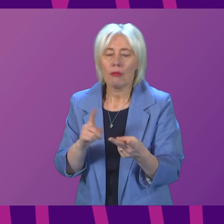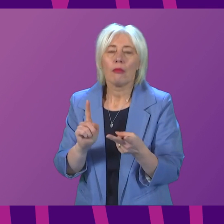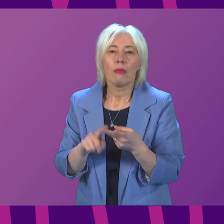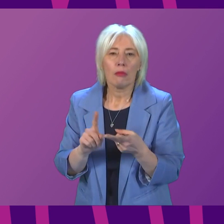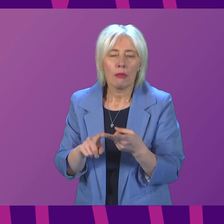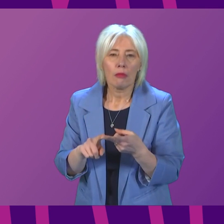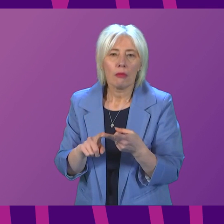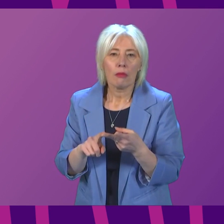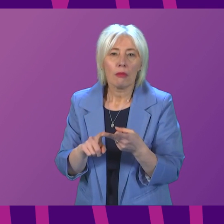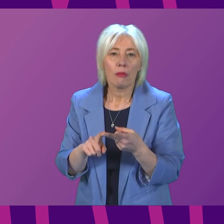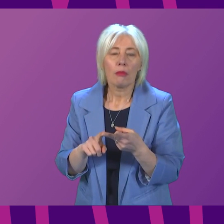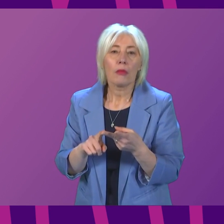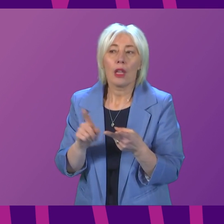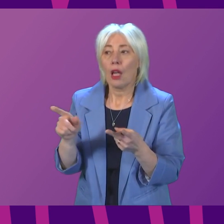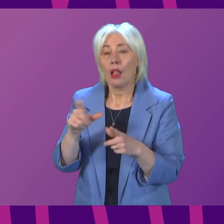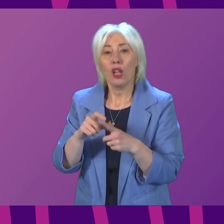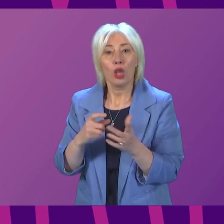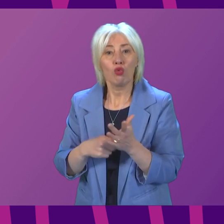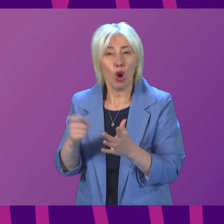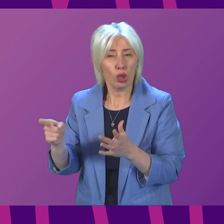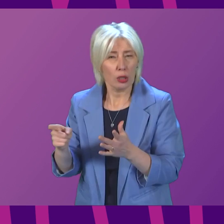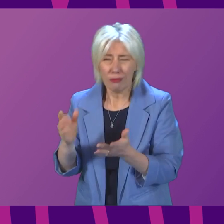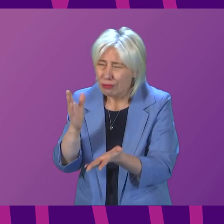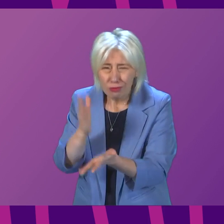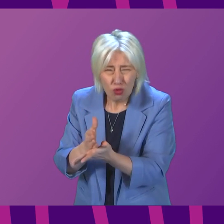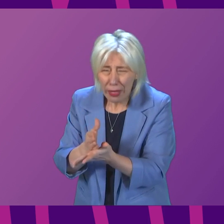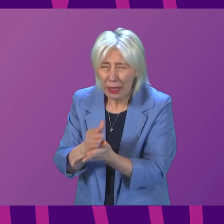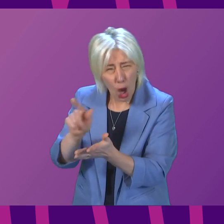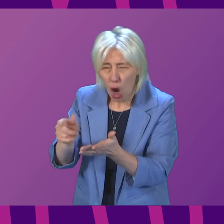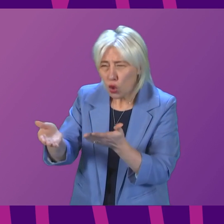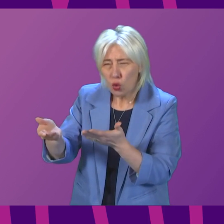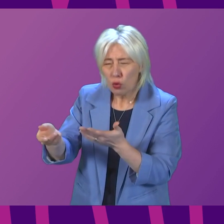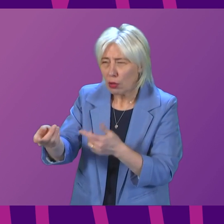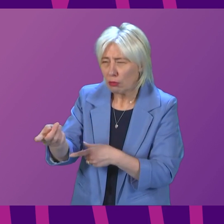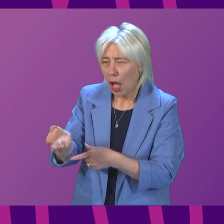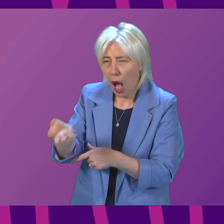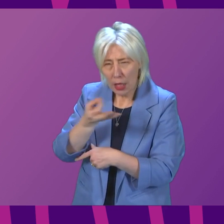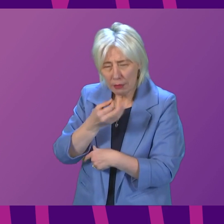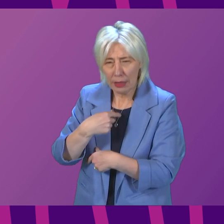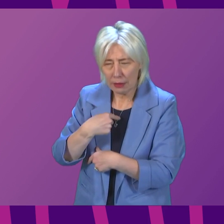Secondly, is Douglas Ross really saying to me that if, in the judgment of the people